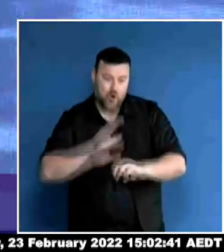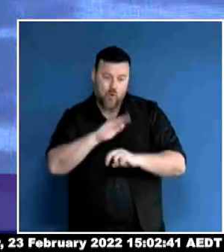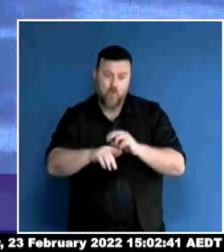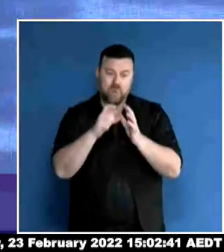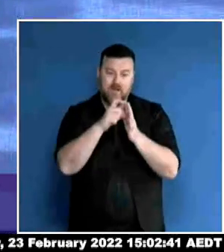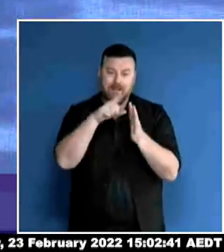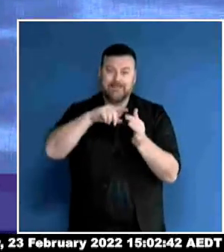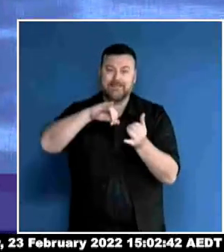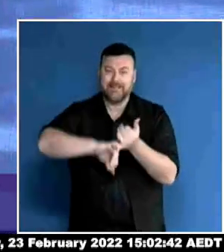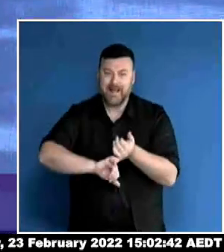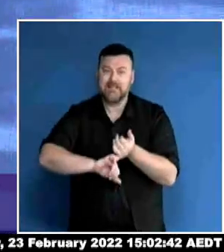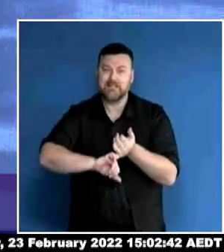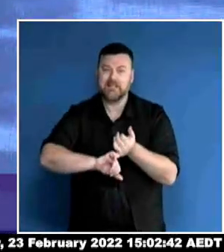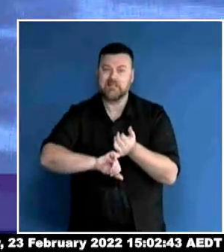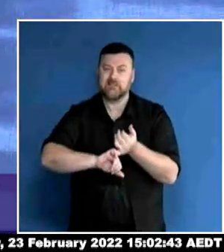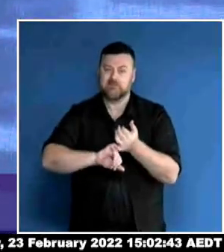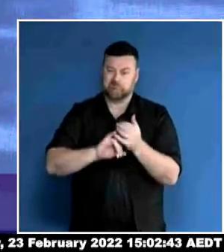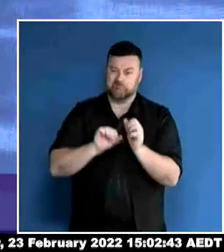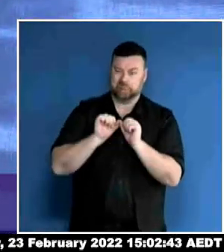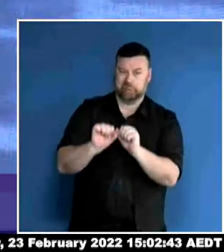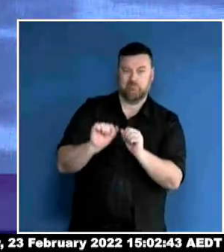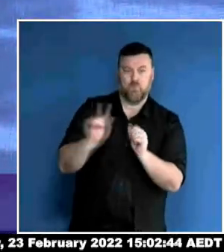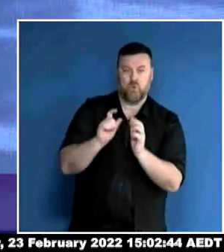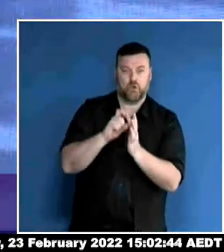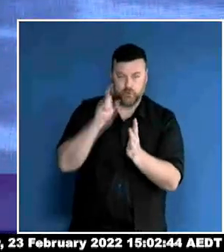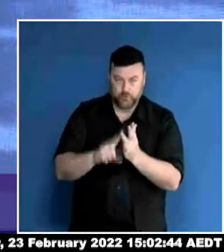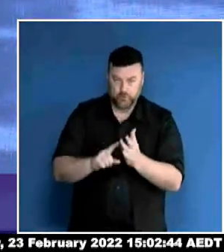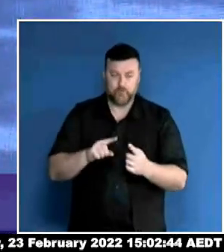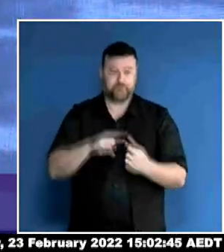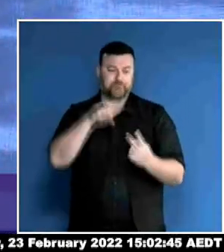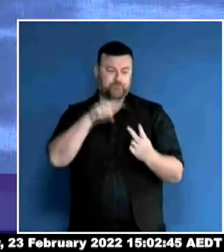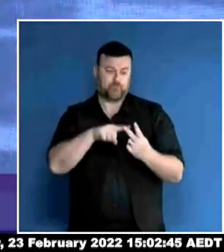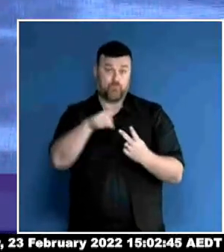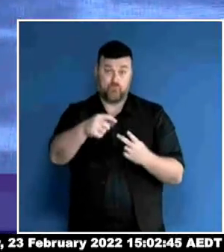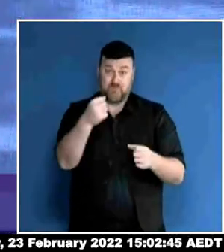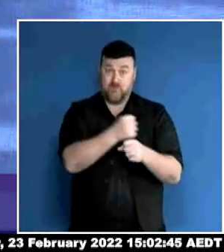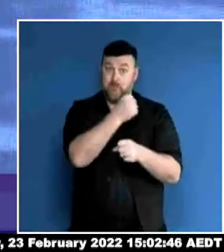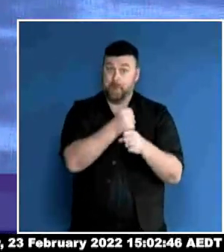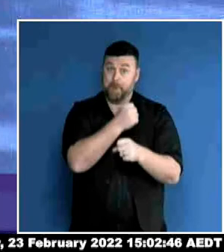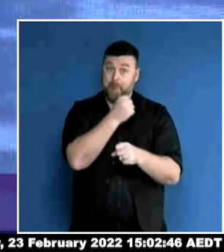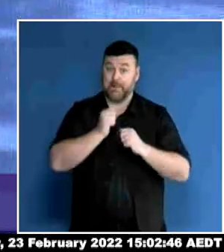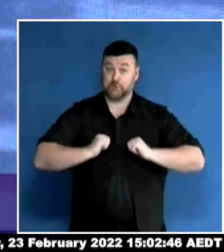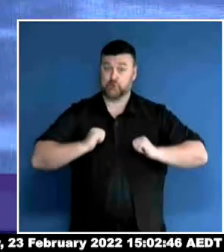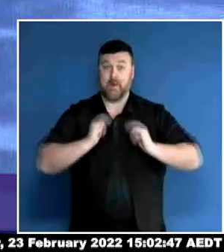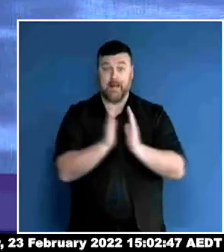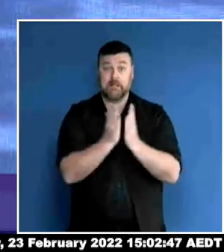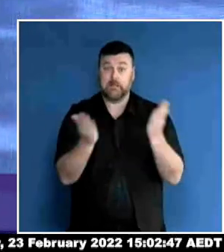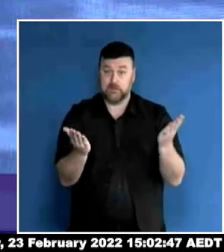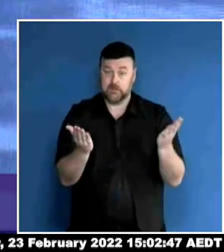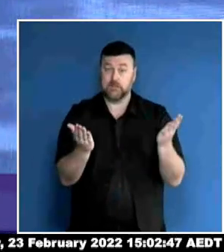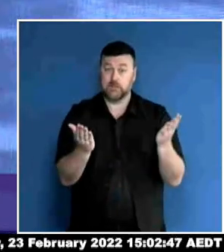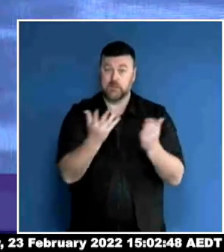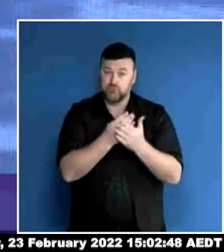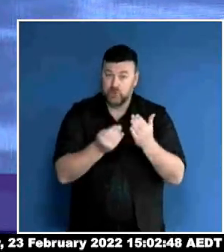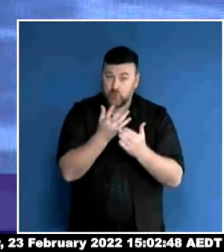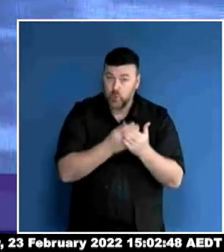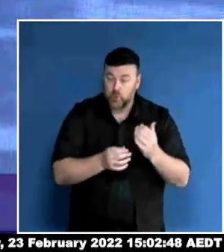You were making training materials, including the manual. You were organising stock and equipment for the training locations.